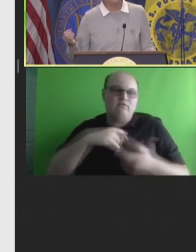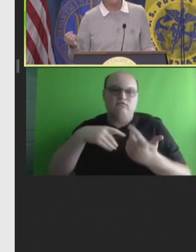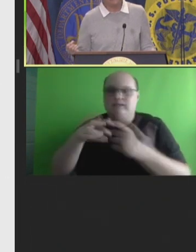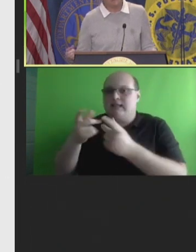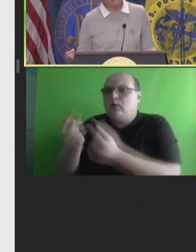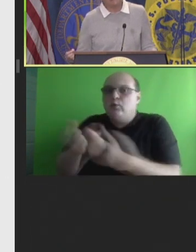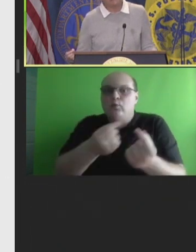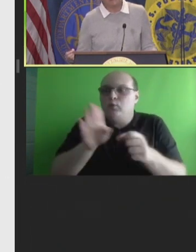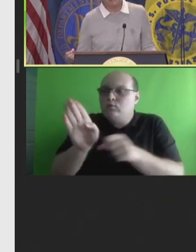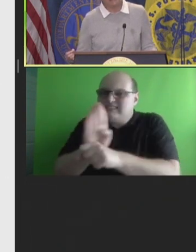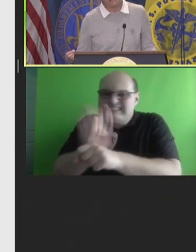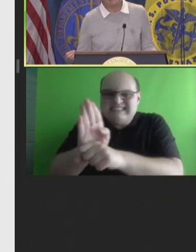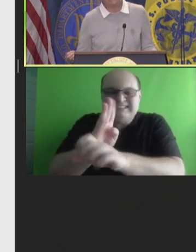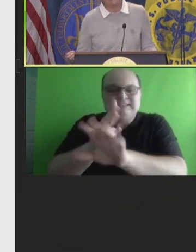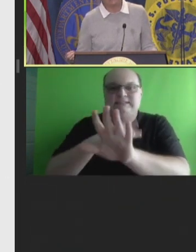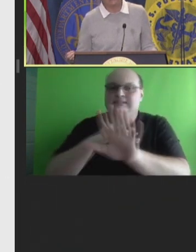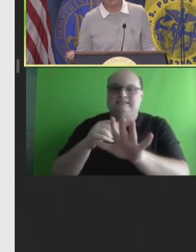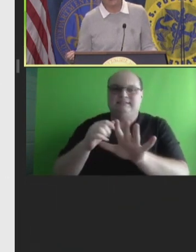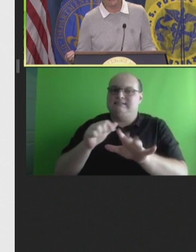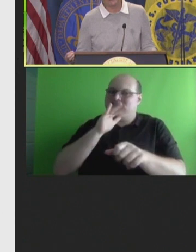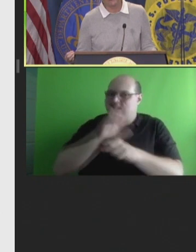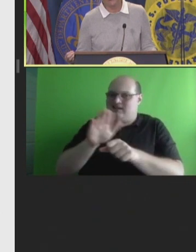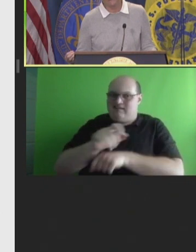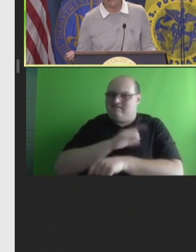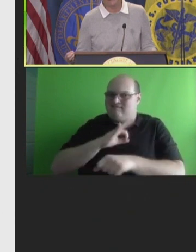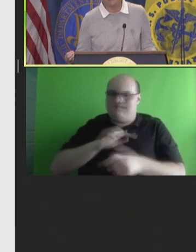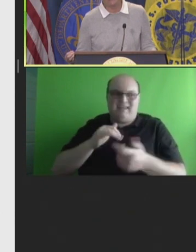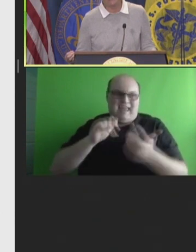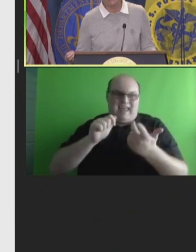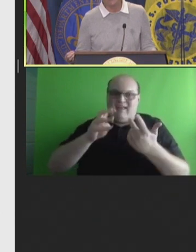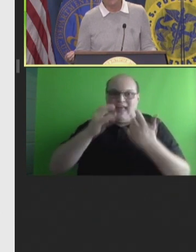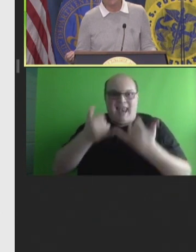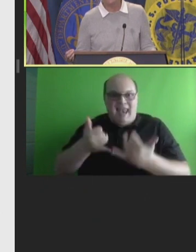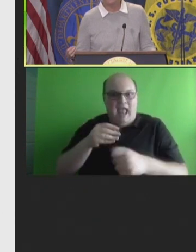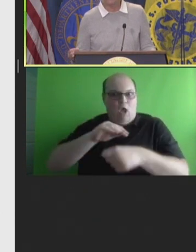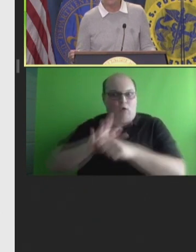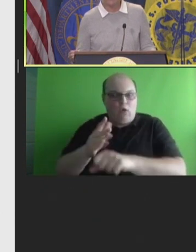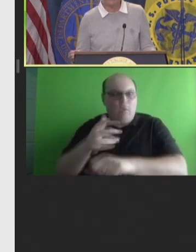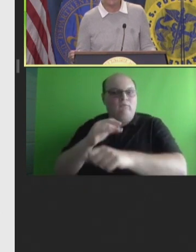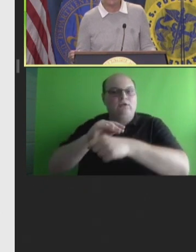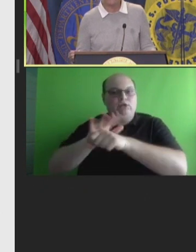need to be thinking about how to incorporate COVID vaccine into their routine activities,